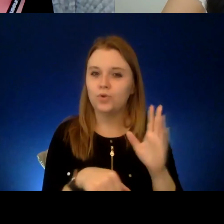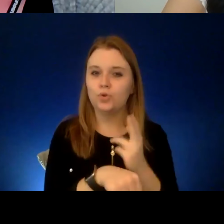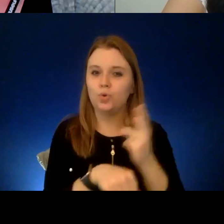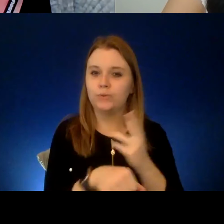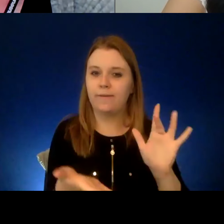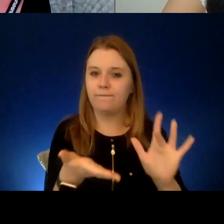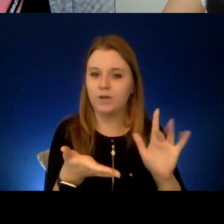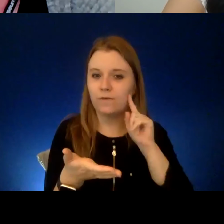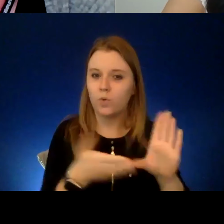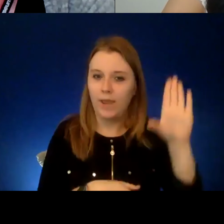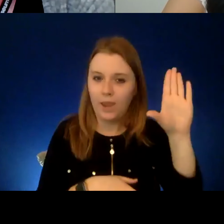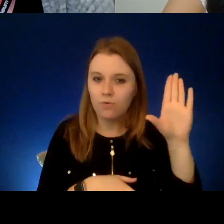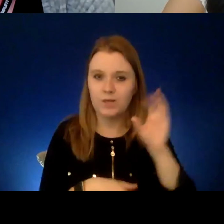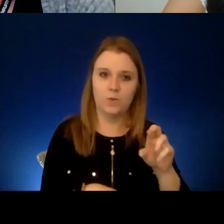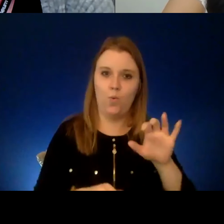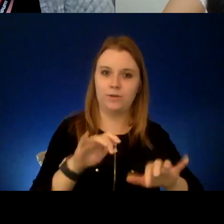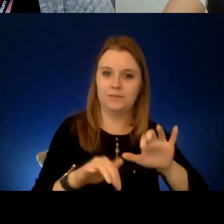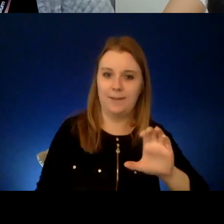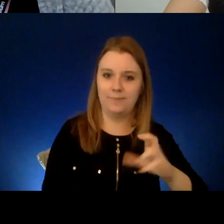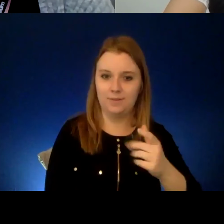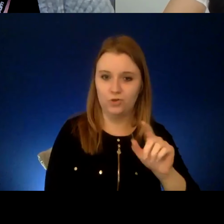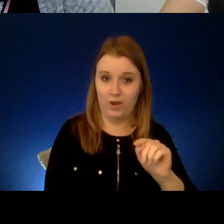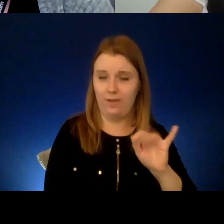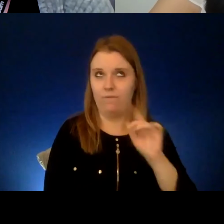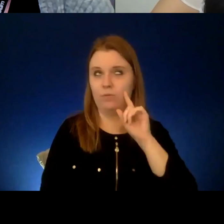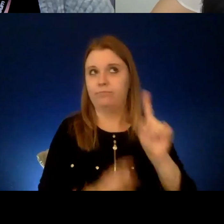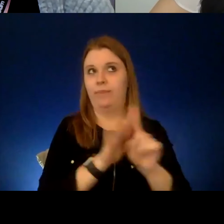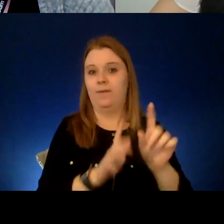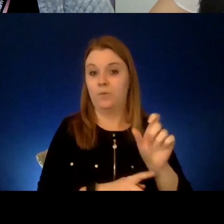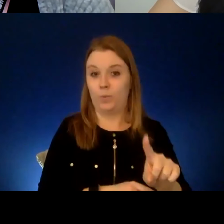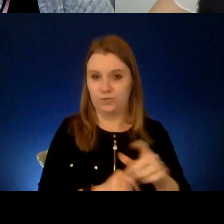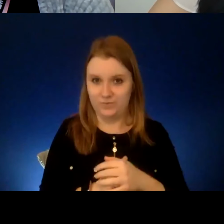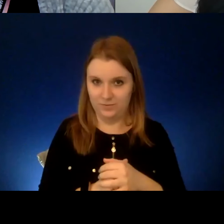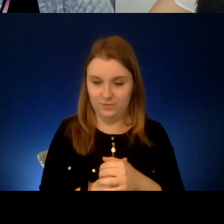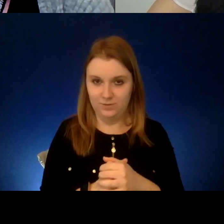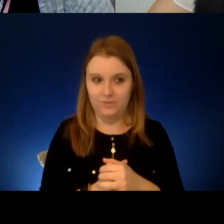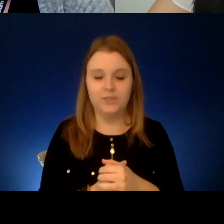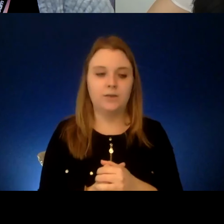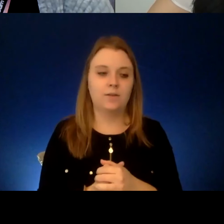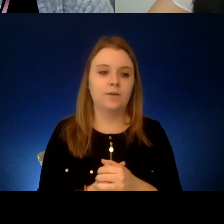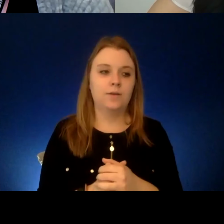or put something in the chat if a question comes up, but another question.